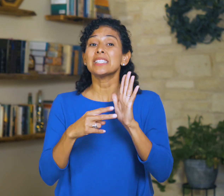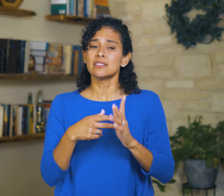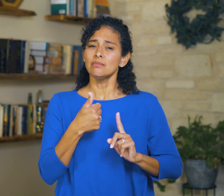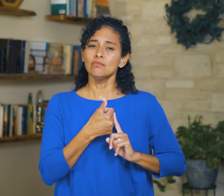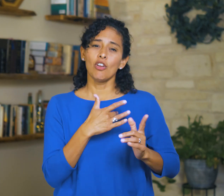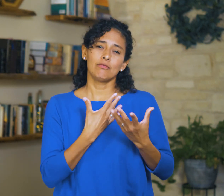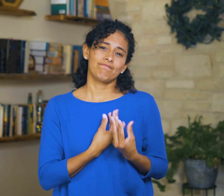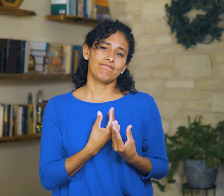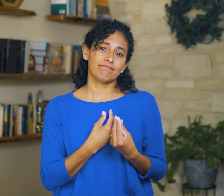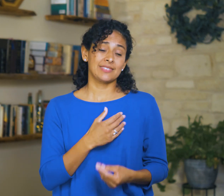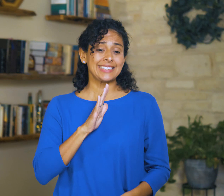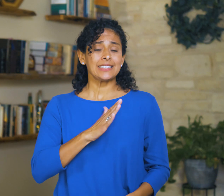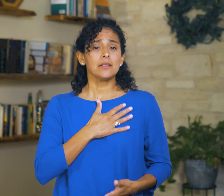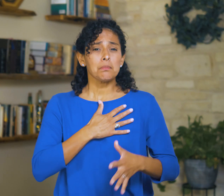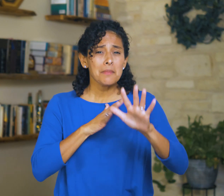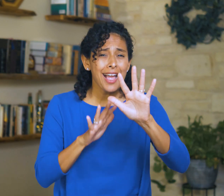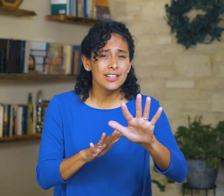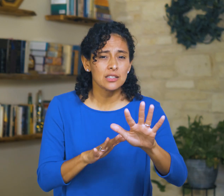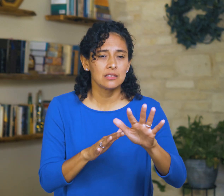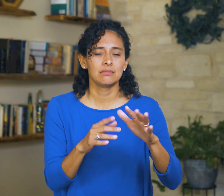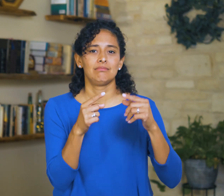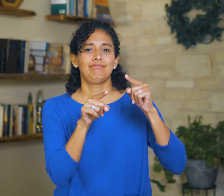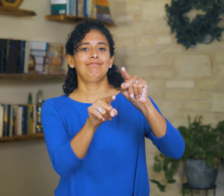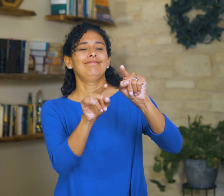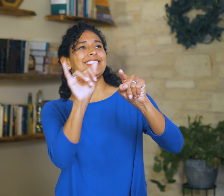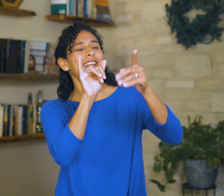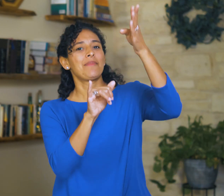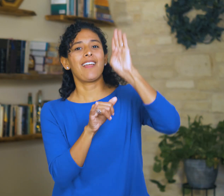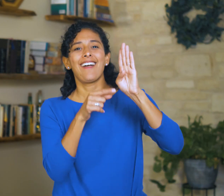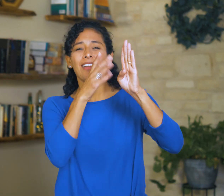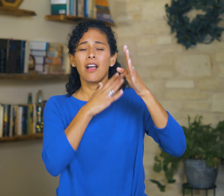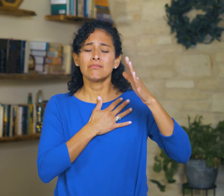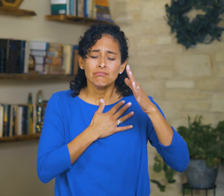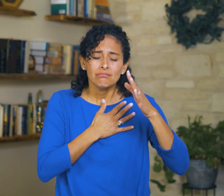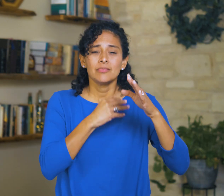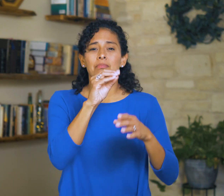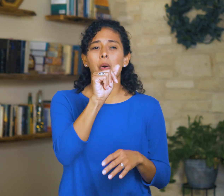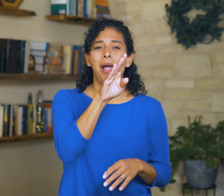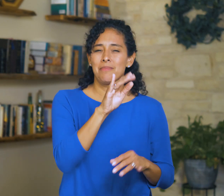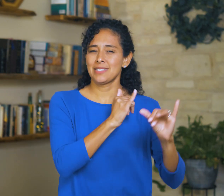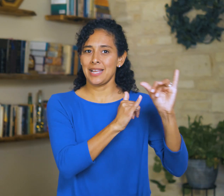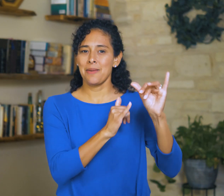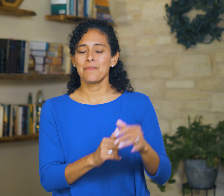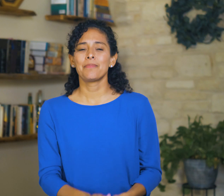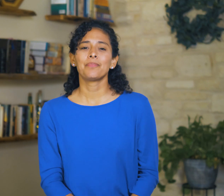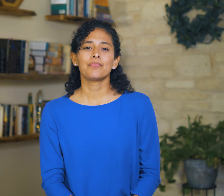shows us how tenderhearted he is; his compassion mirrors what we saw yesterday when God mourned over Moab.